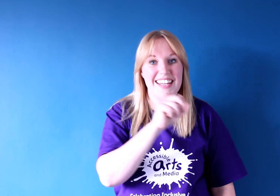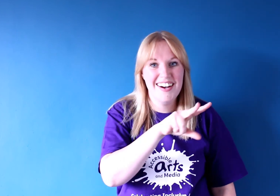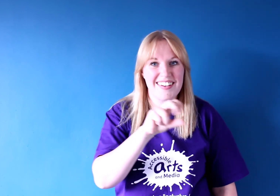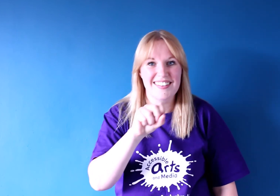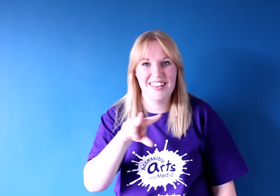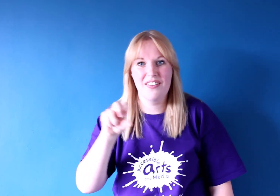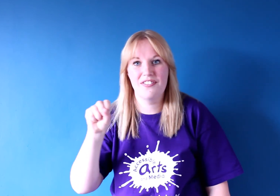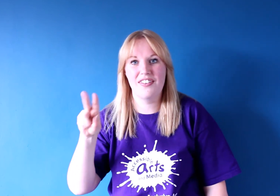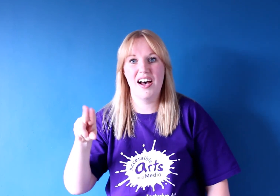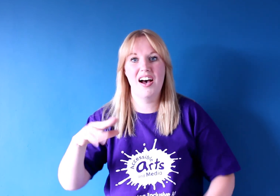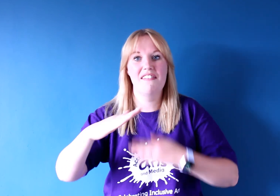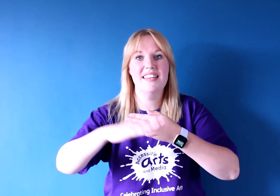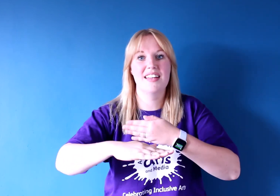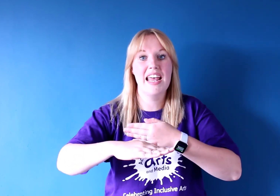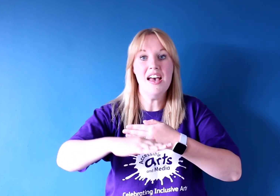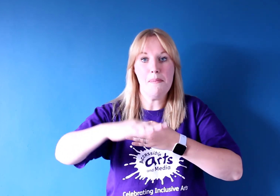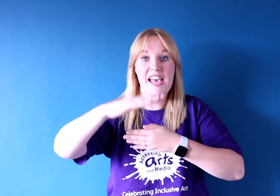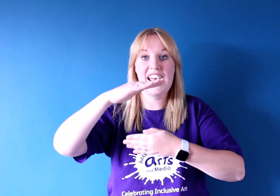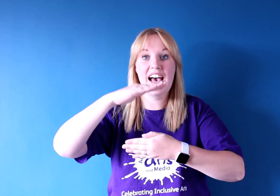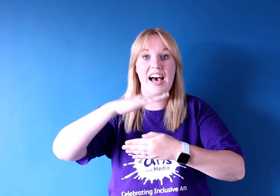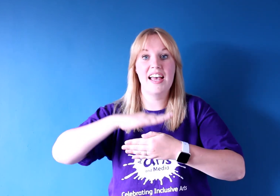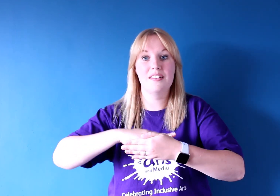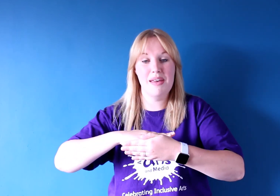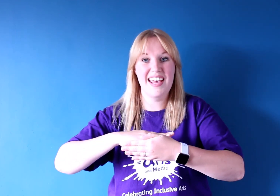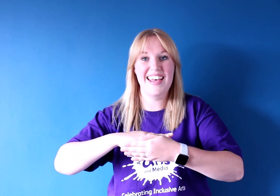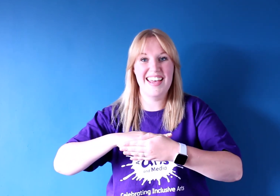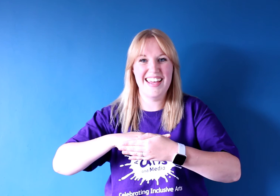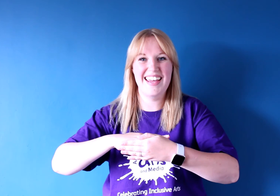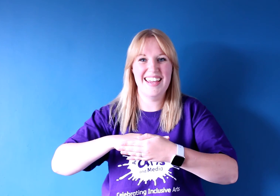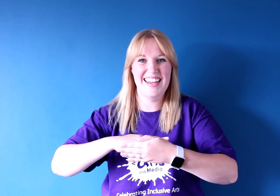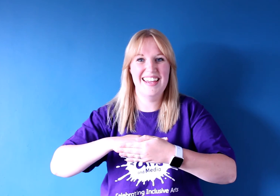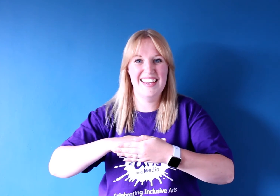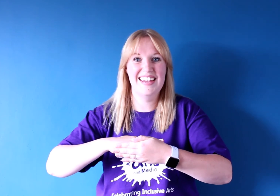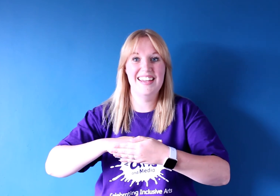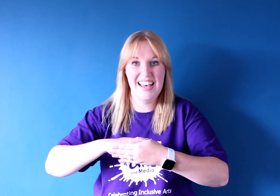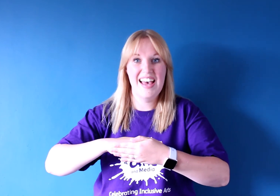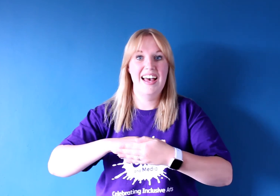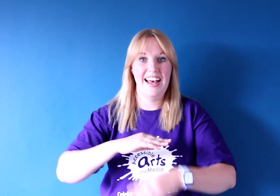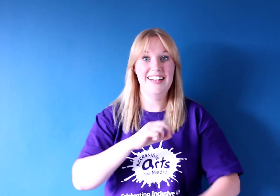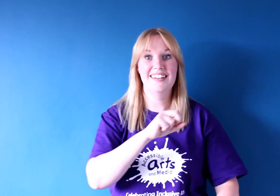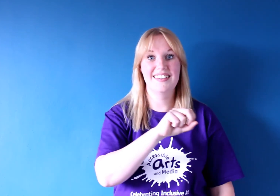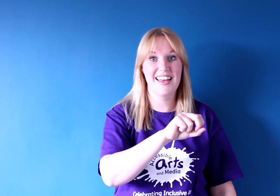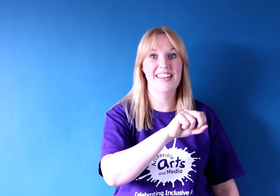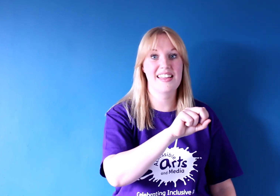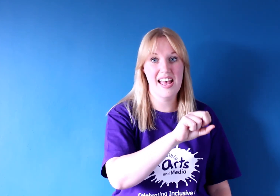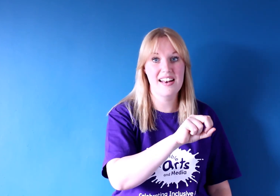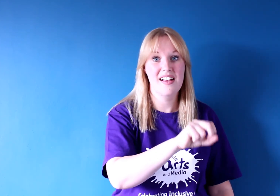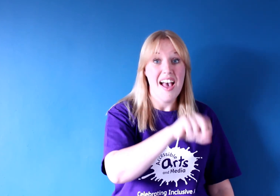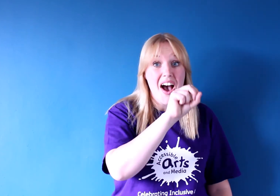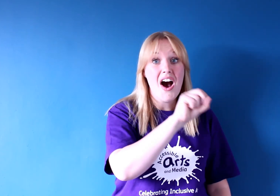On safari, stay behind me. And again.